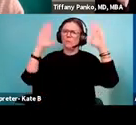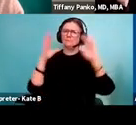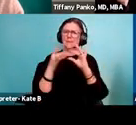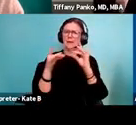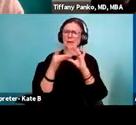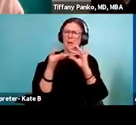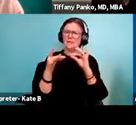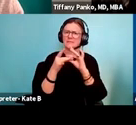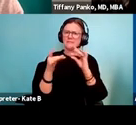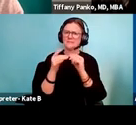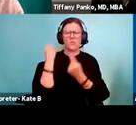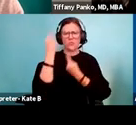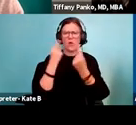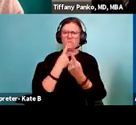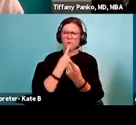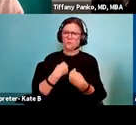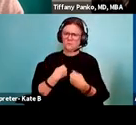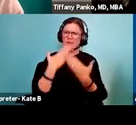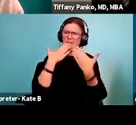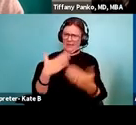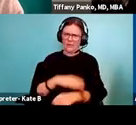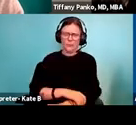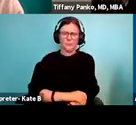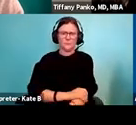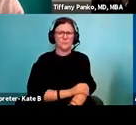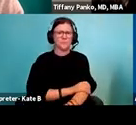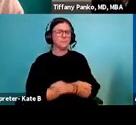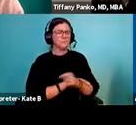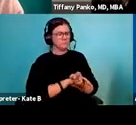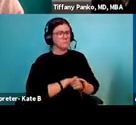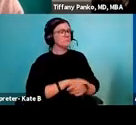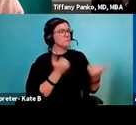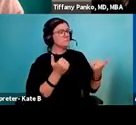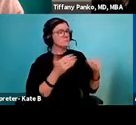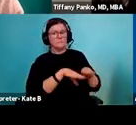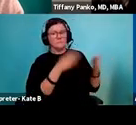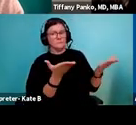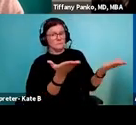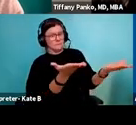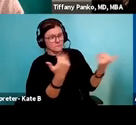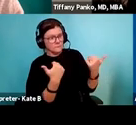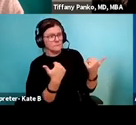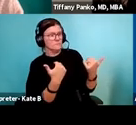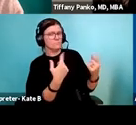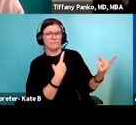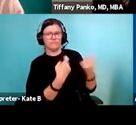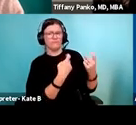thoughtful preparations. I would now like to open the floor to all of the participants,